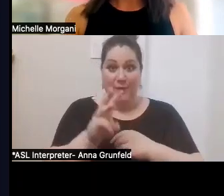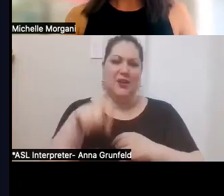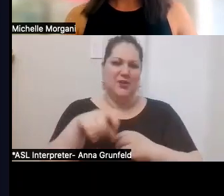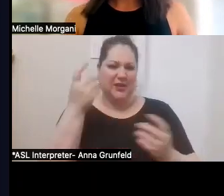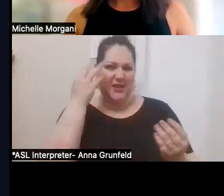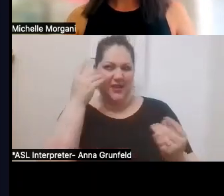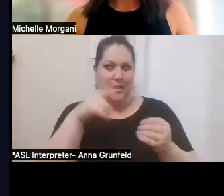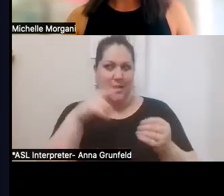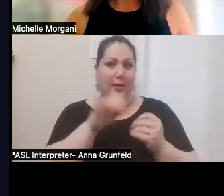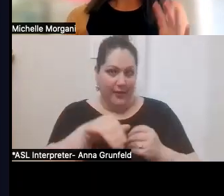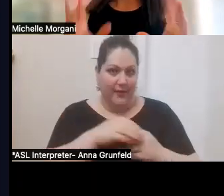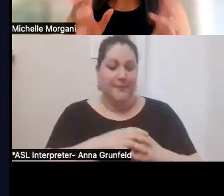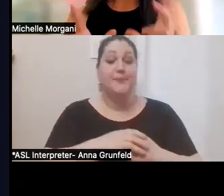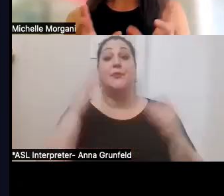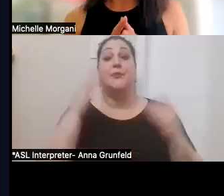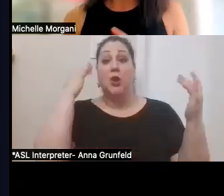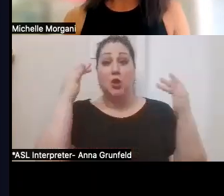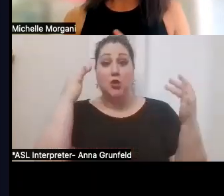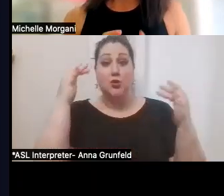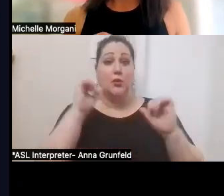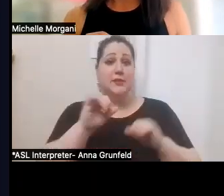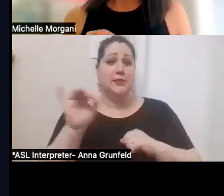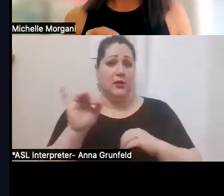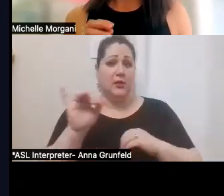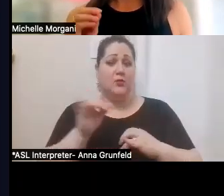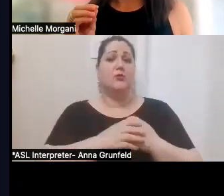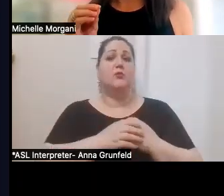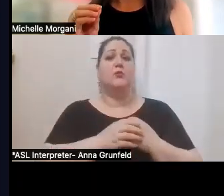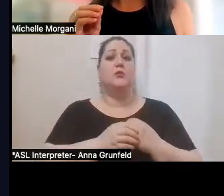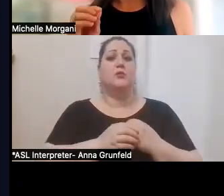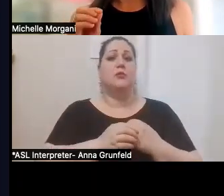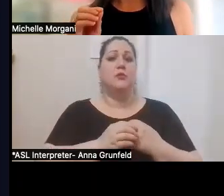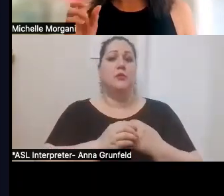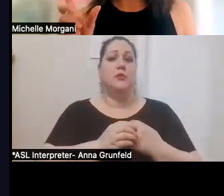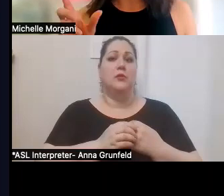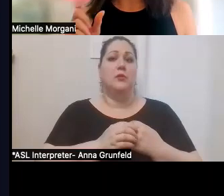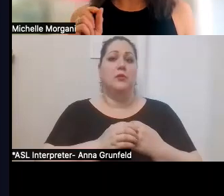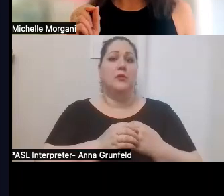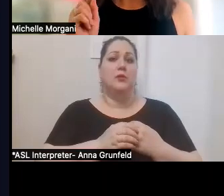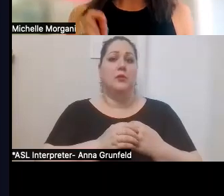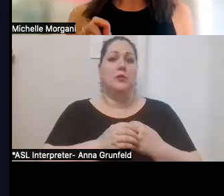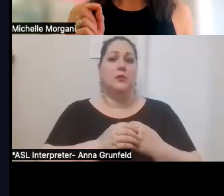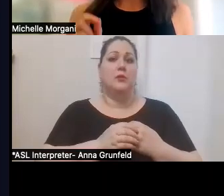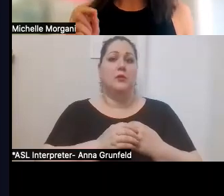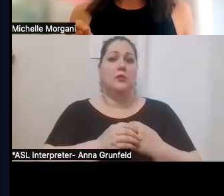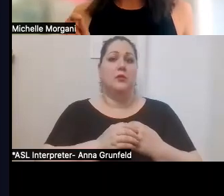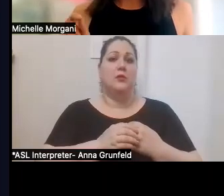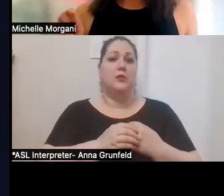Noise can sort of potentially sort of, sorry, the noise can actually